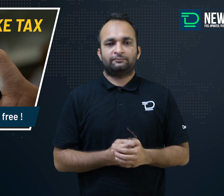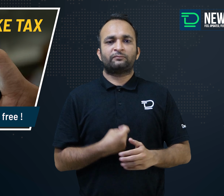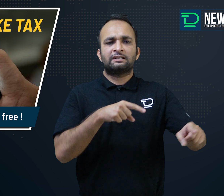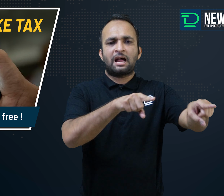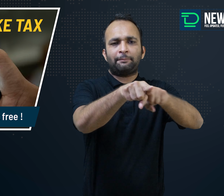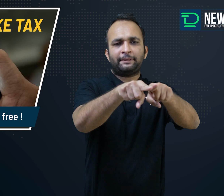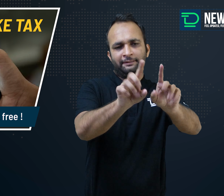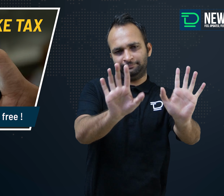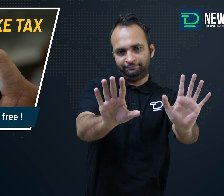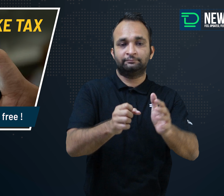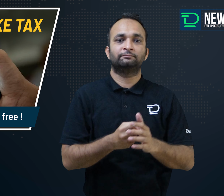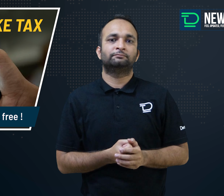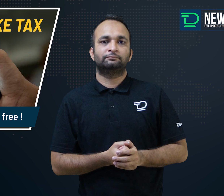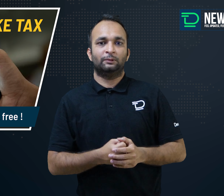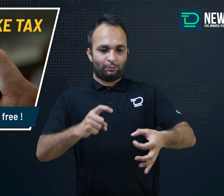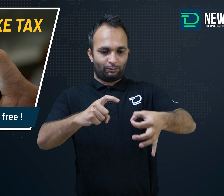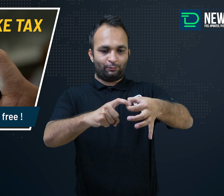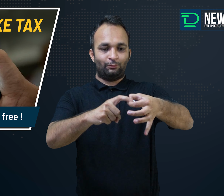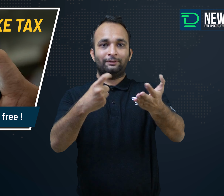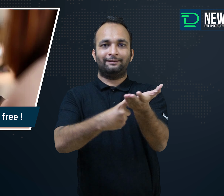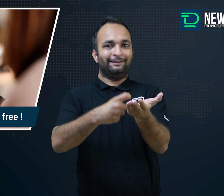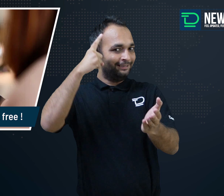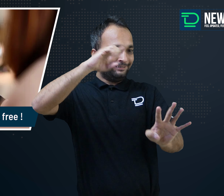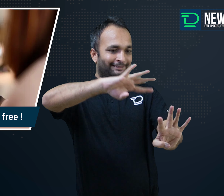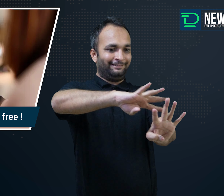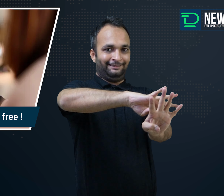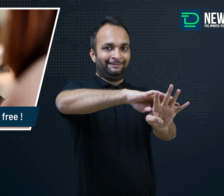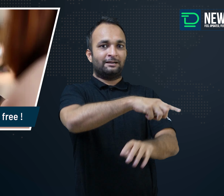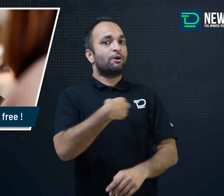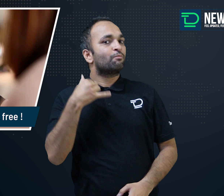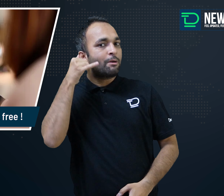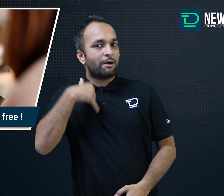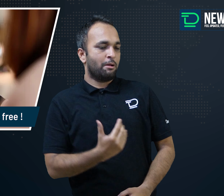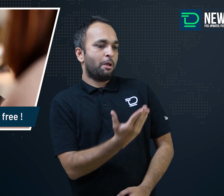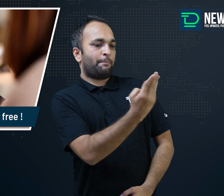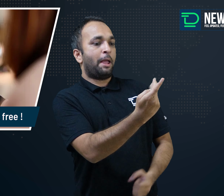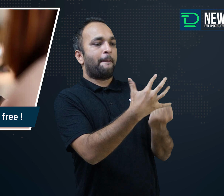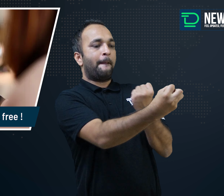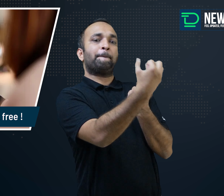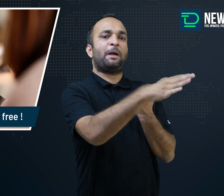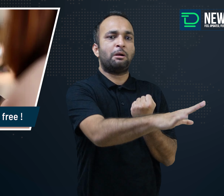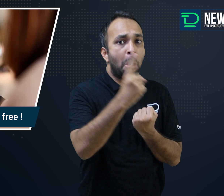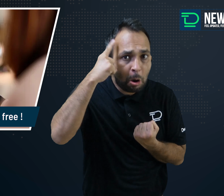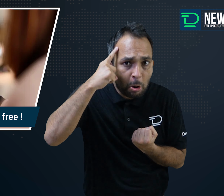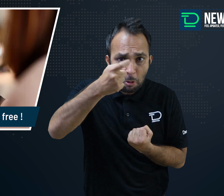Example : we all send money through scanning QR